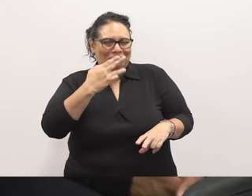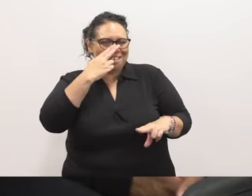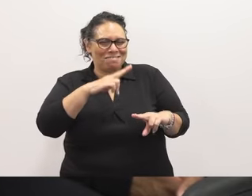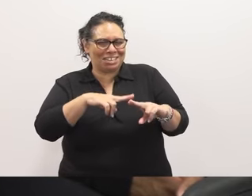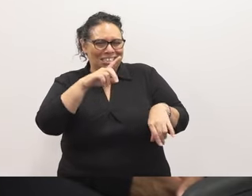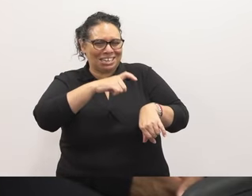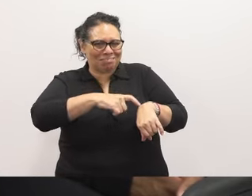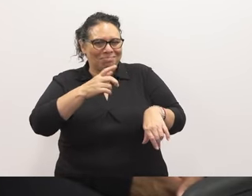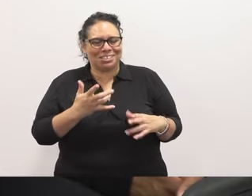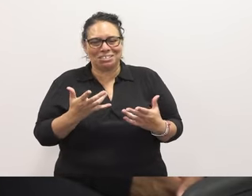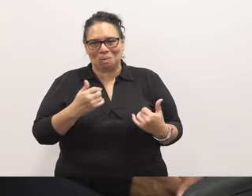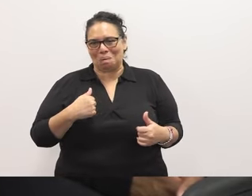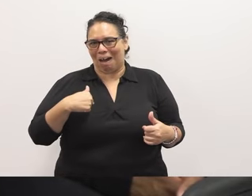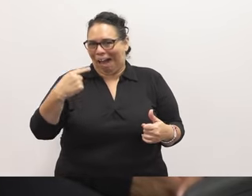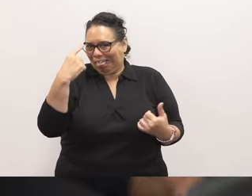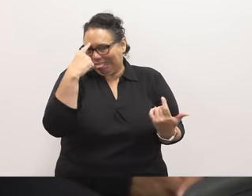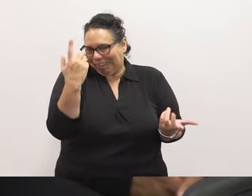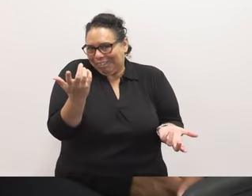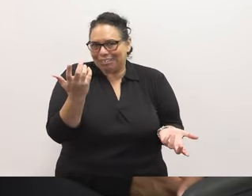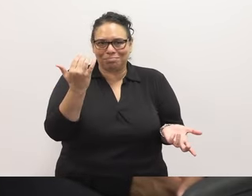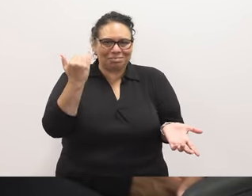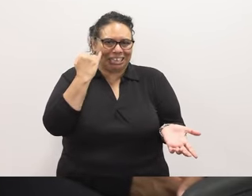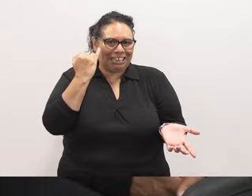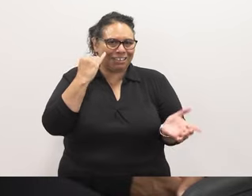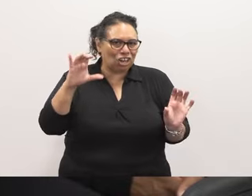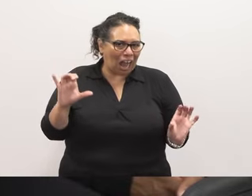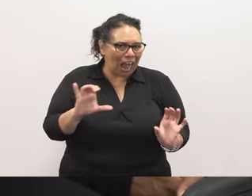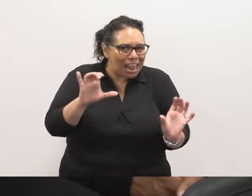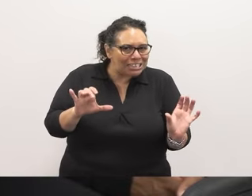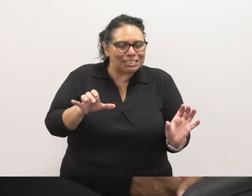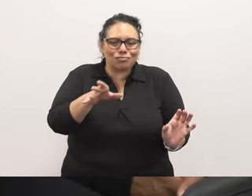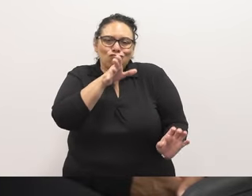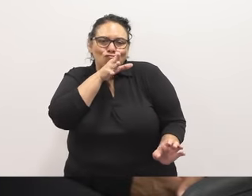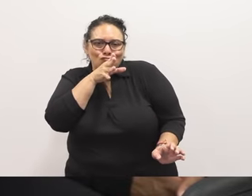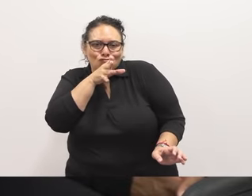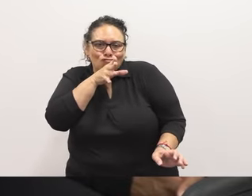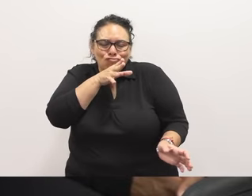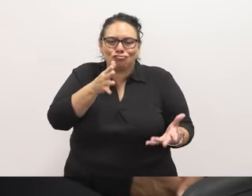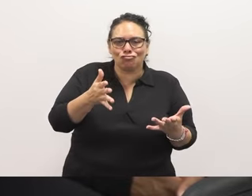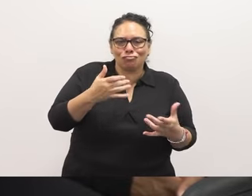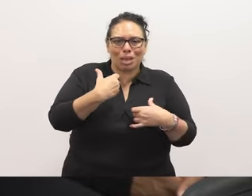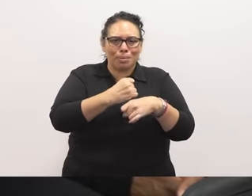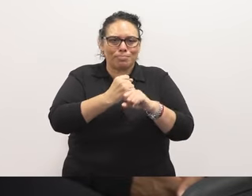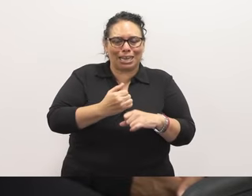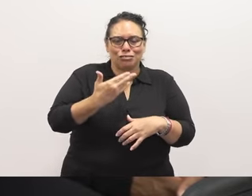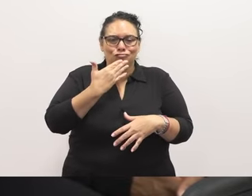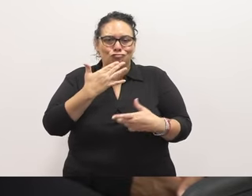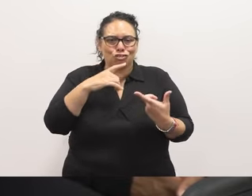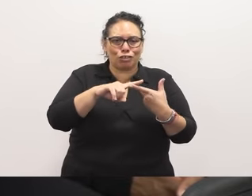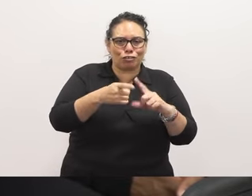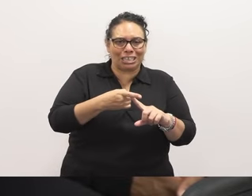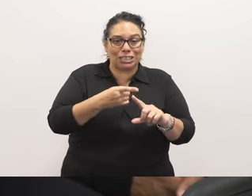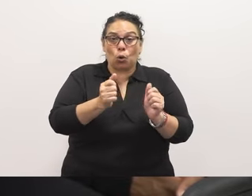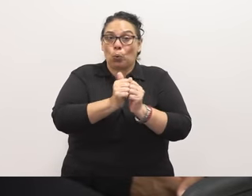So I think if you just be active, be talkative and make some good staff friends too, because that's also amazing.